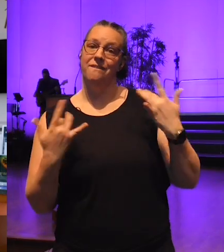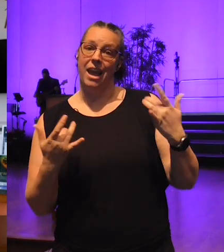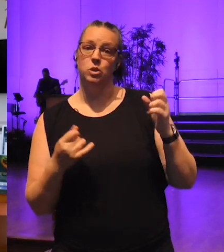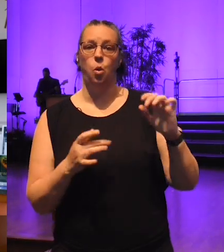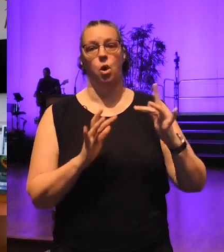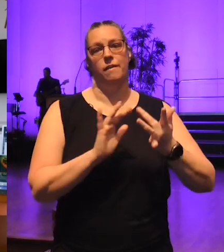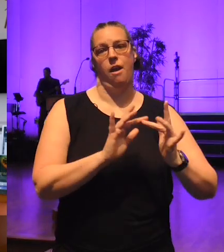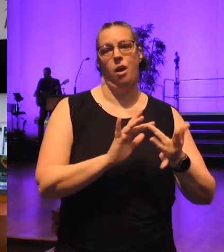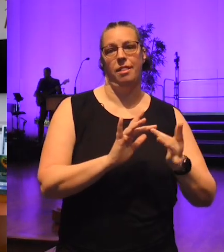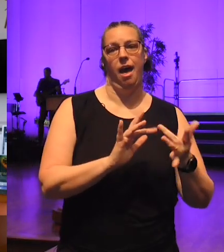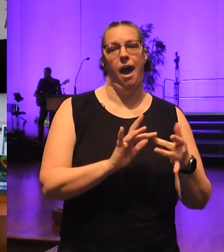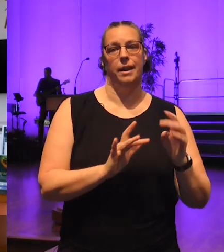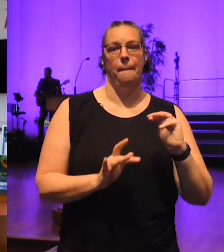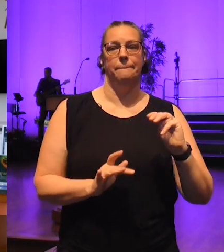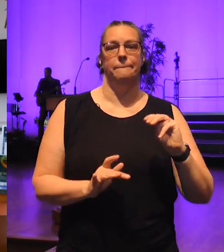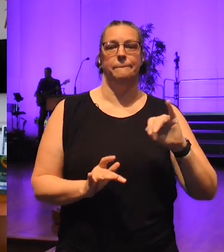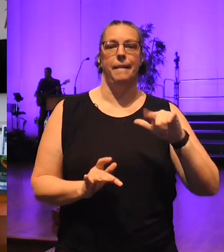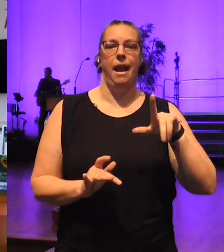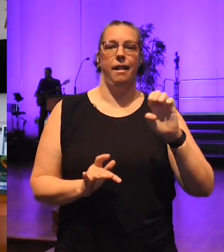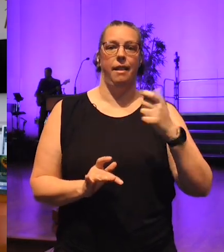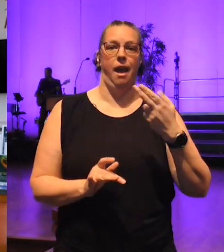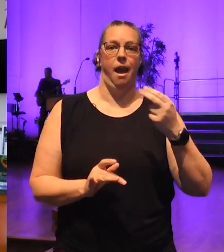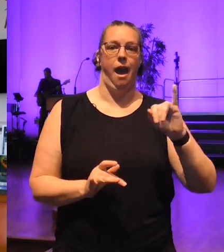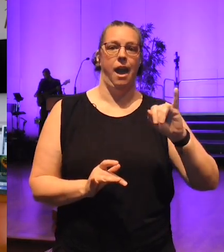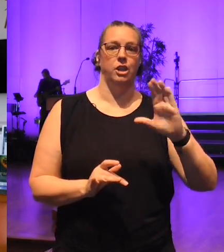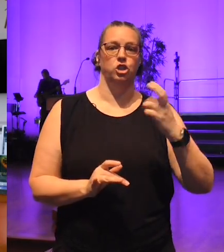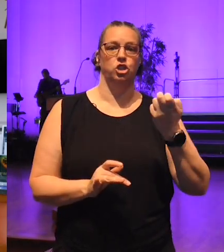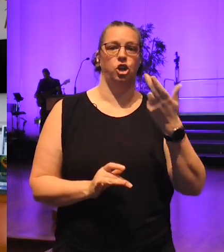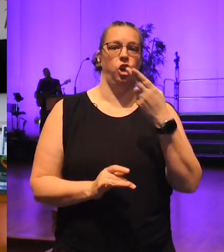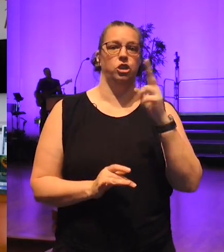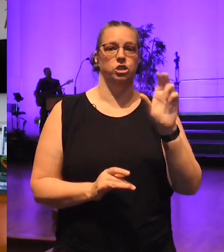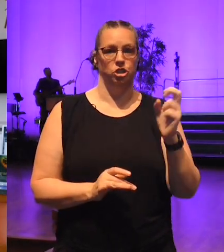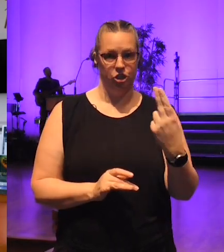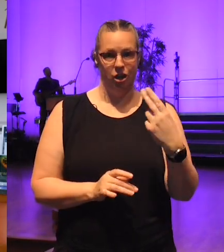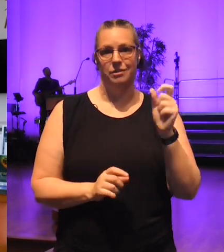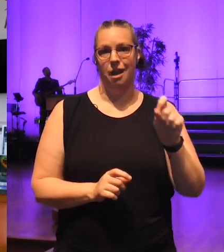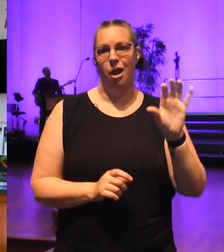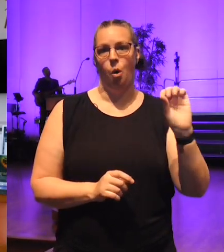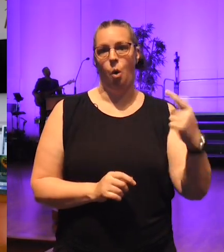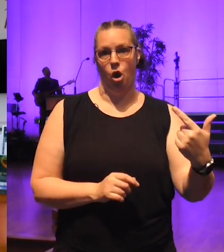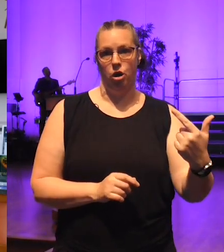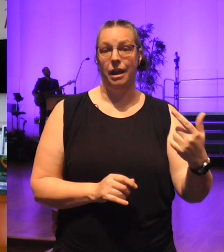us online at migh church.org and for those who didn't catch it there's a monkey behind